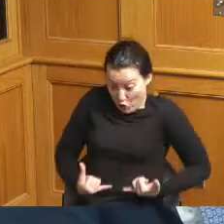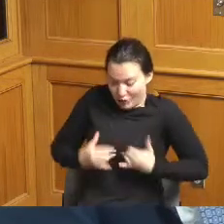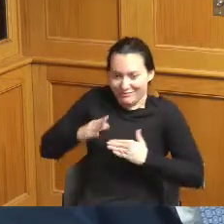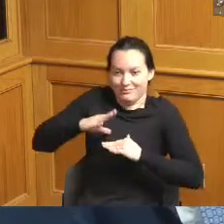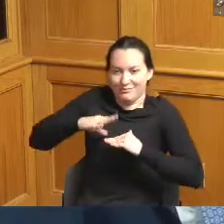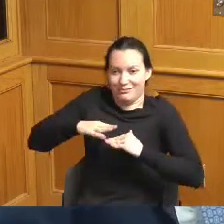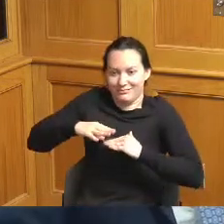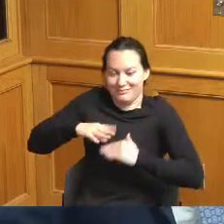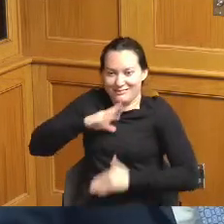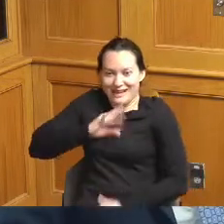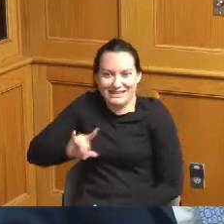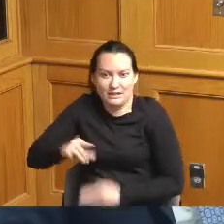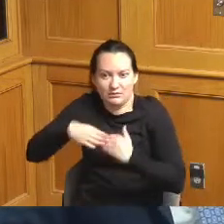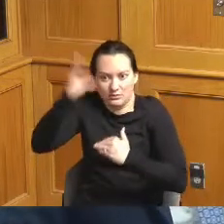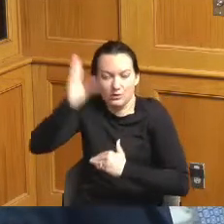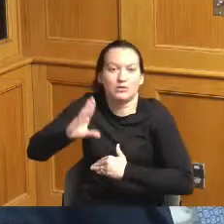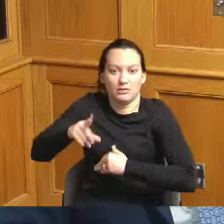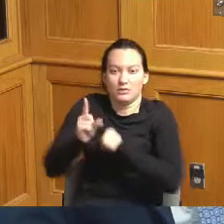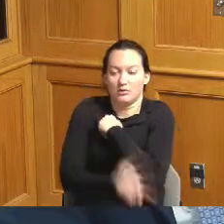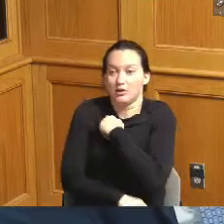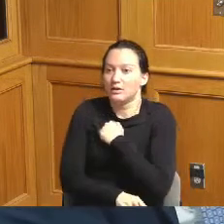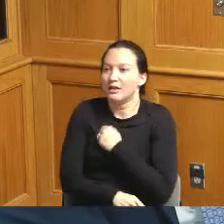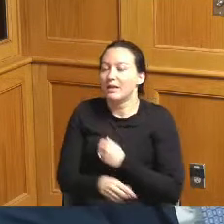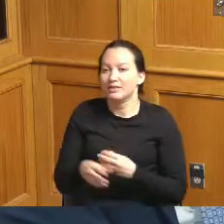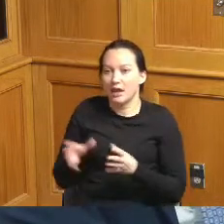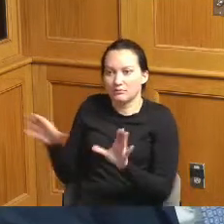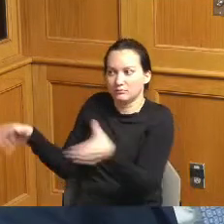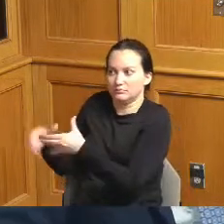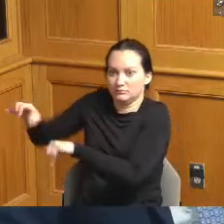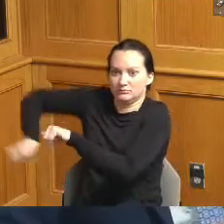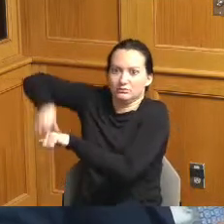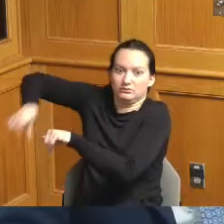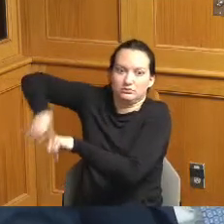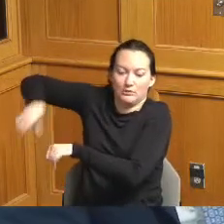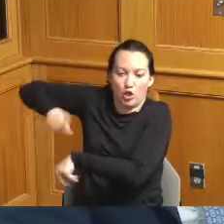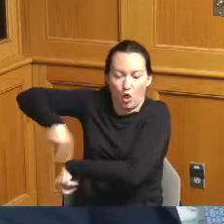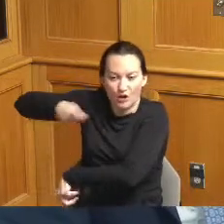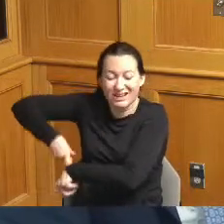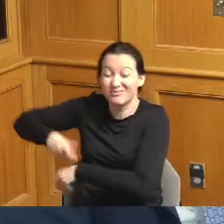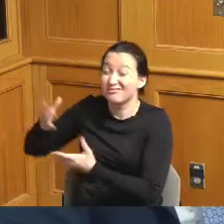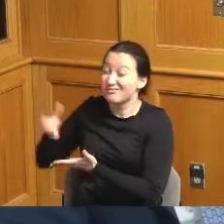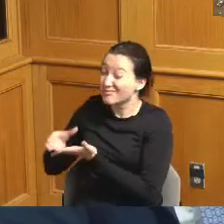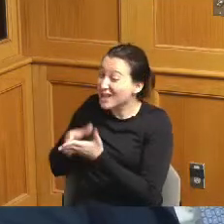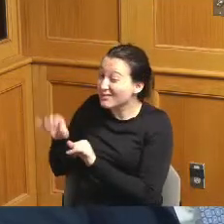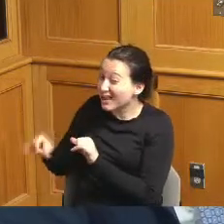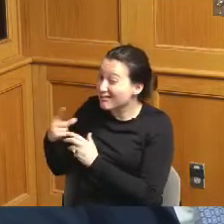a conviction so that population is there for a very long time some of them more than a year so